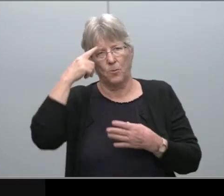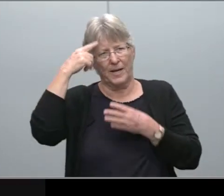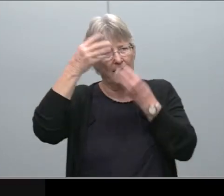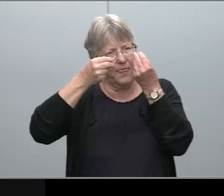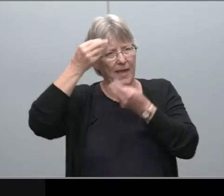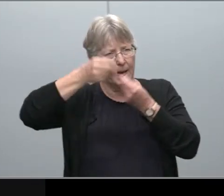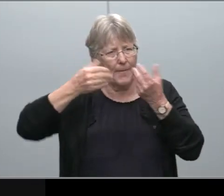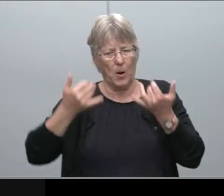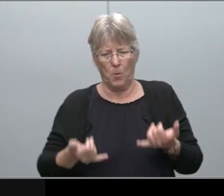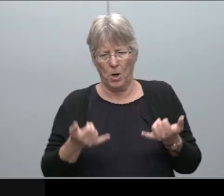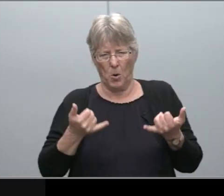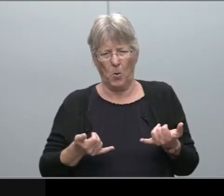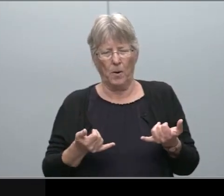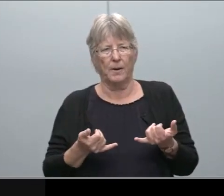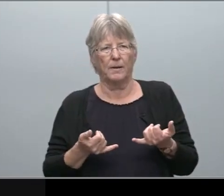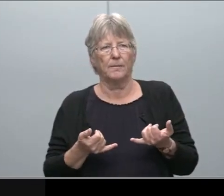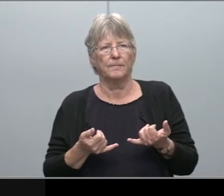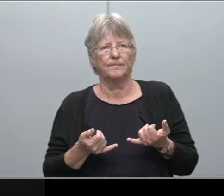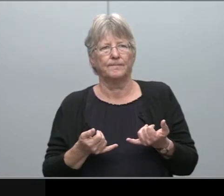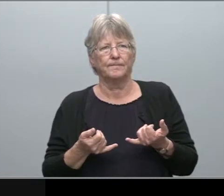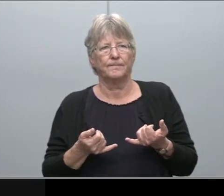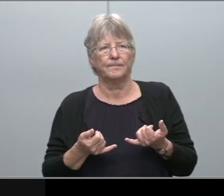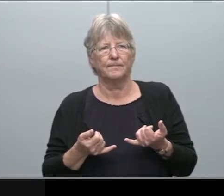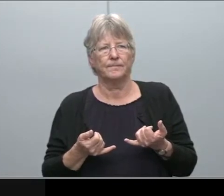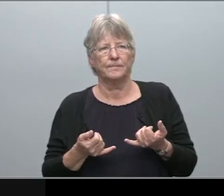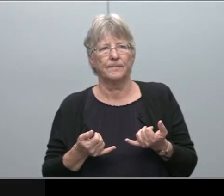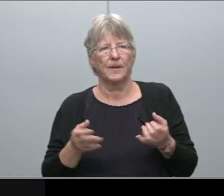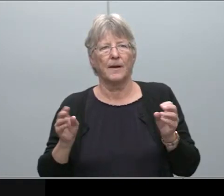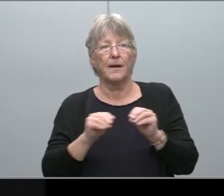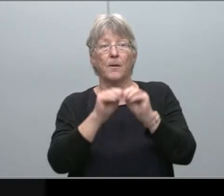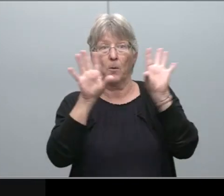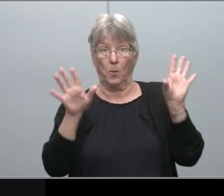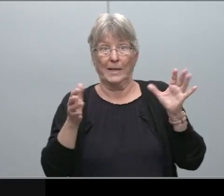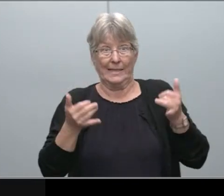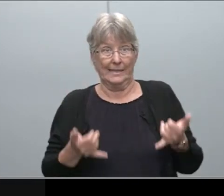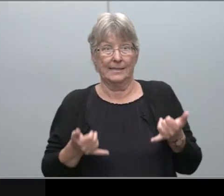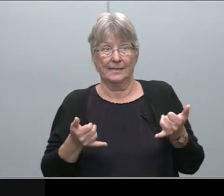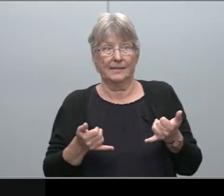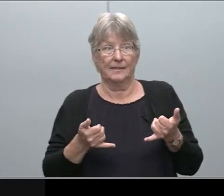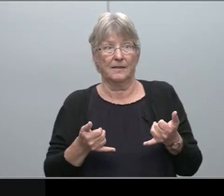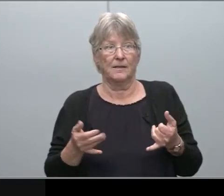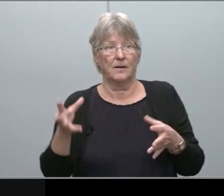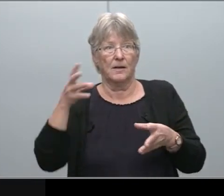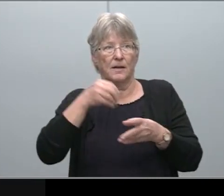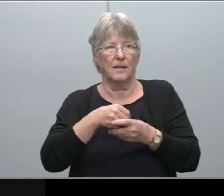because there are several screens that we're having to go through, well, Mr. Itson.